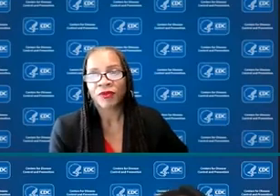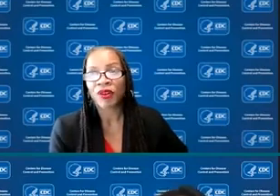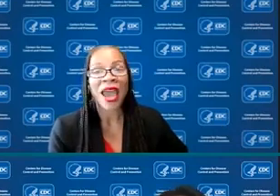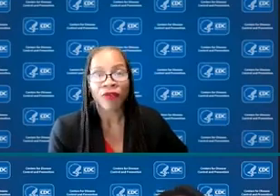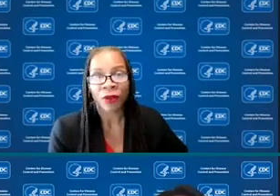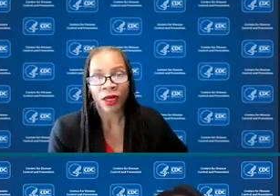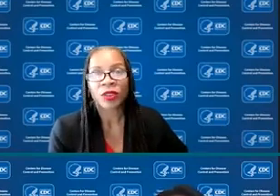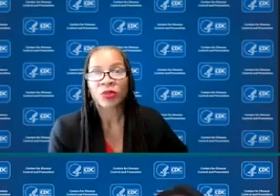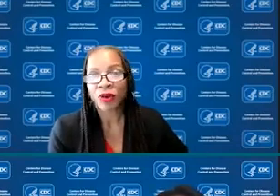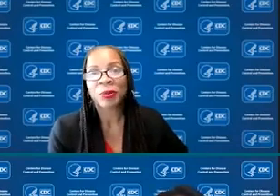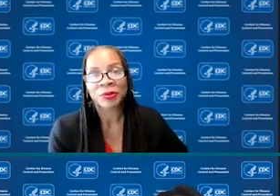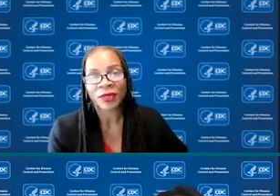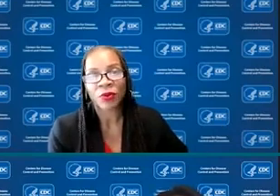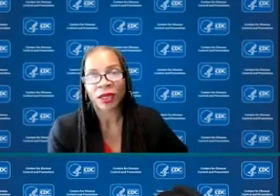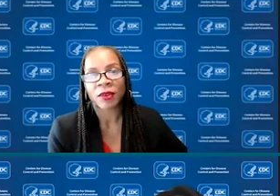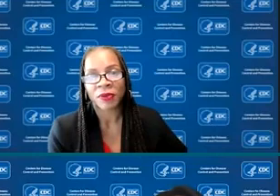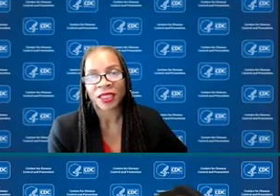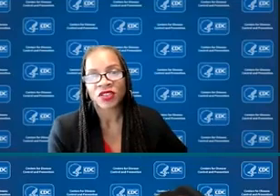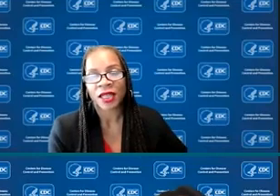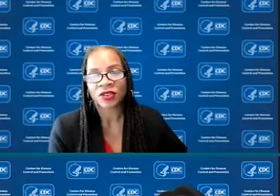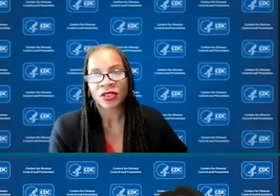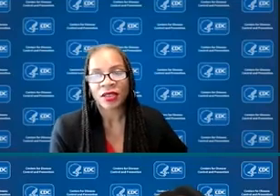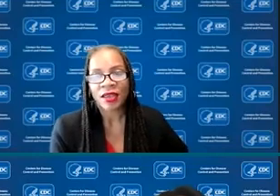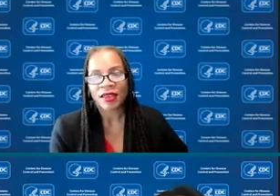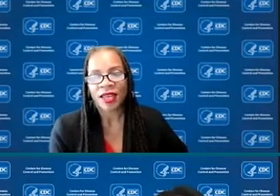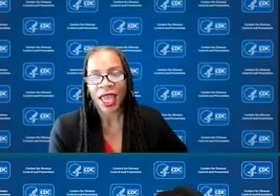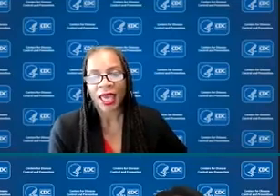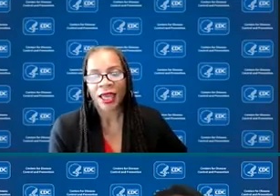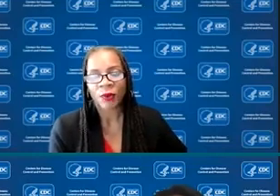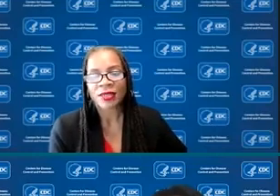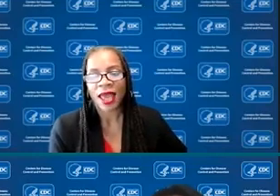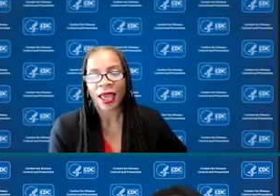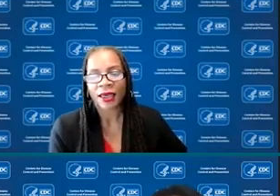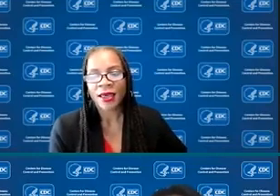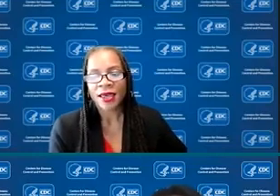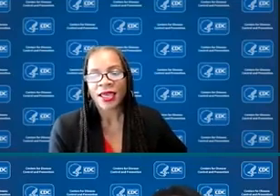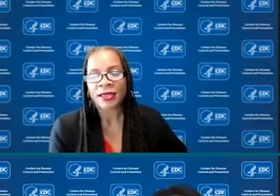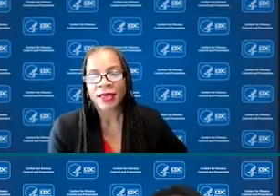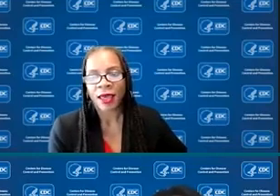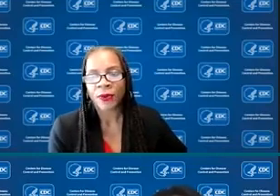from everywhere was probably one of the biggest challenges that I had. And I would say an example